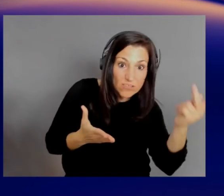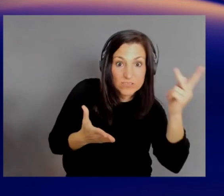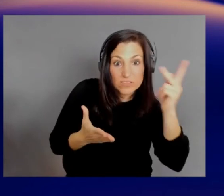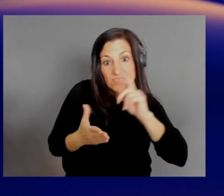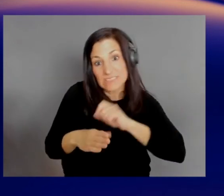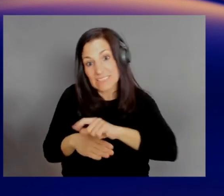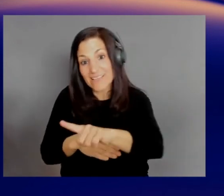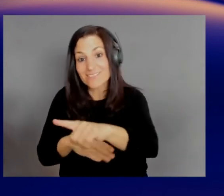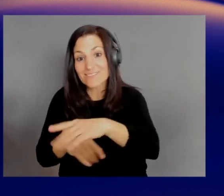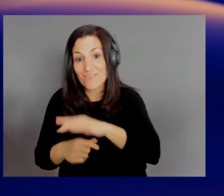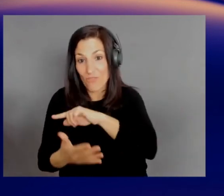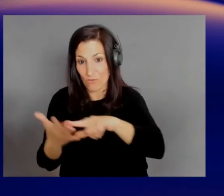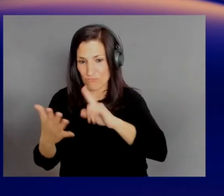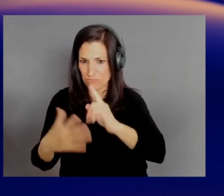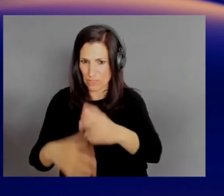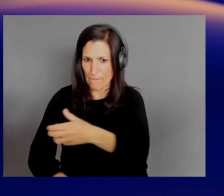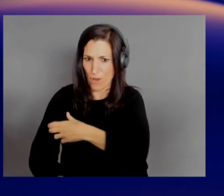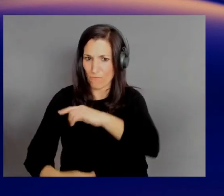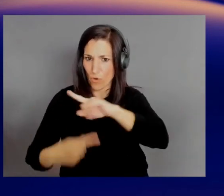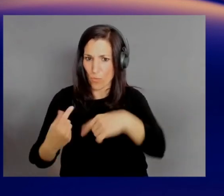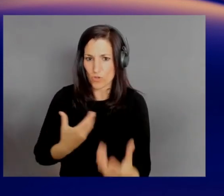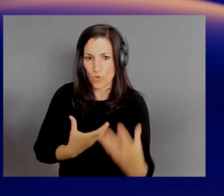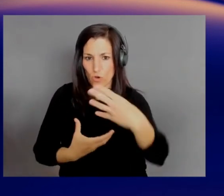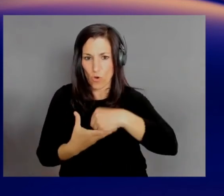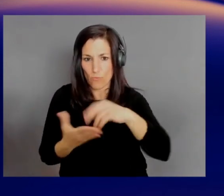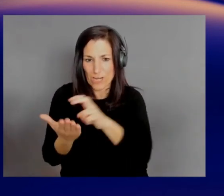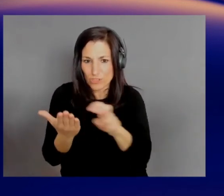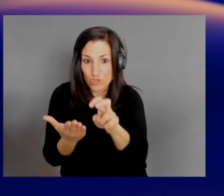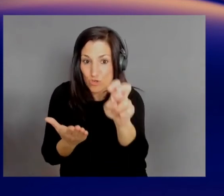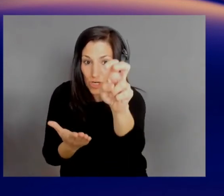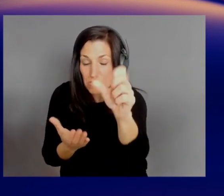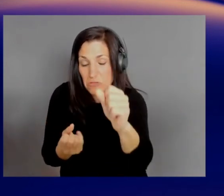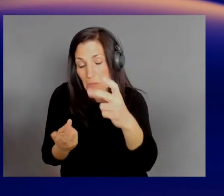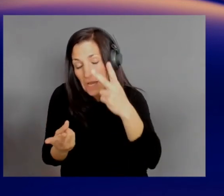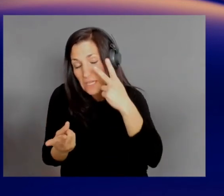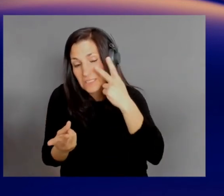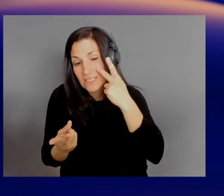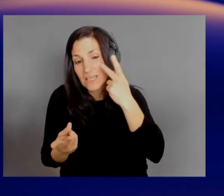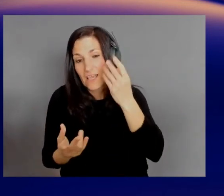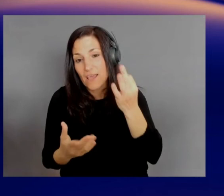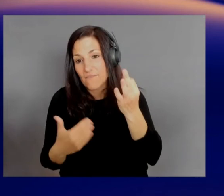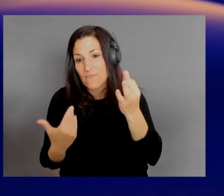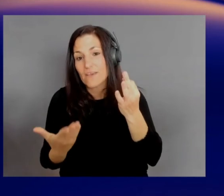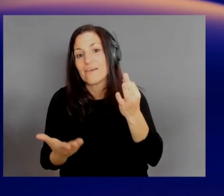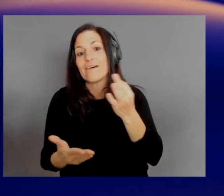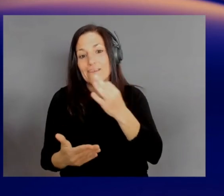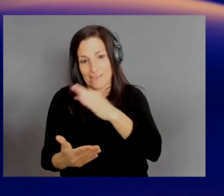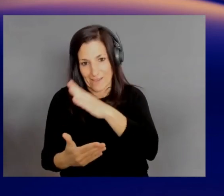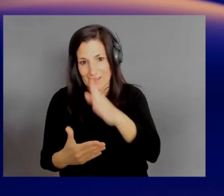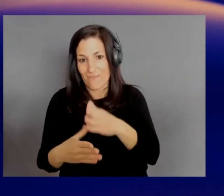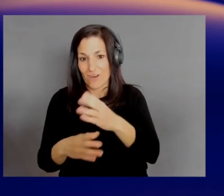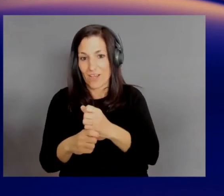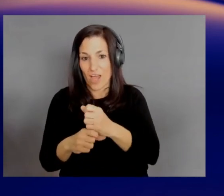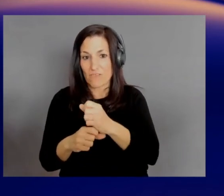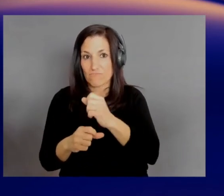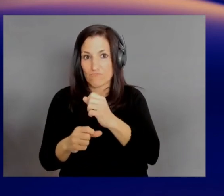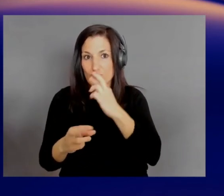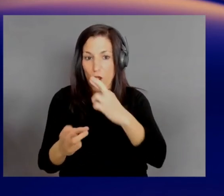when you start incorporating journeys. So I can see if I never got a response on an email, let me send across to other channels